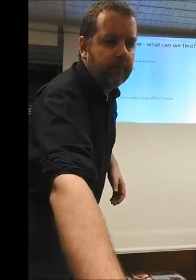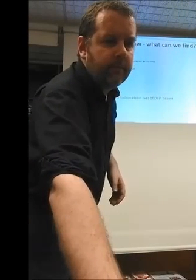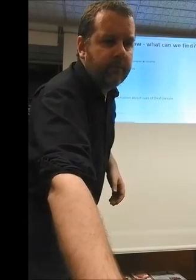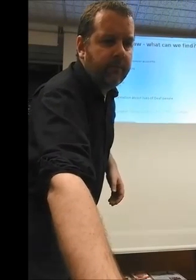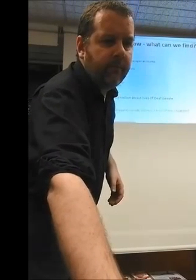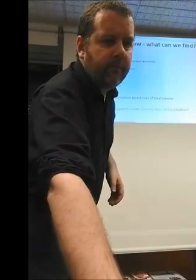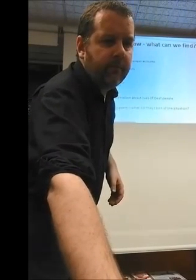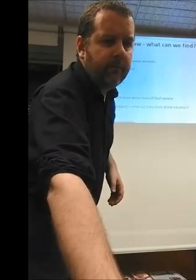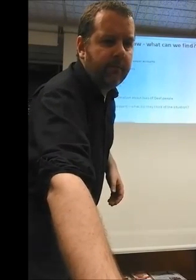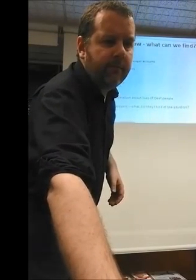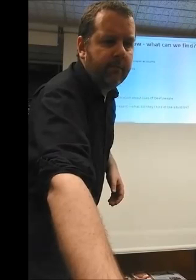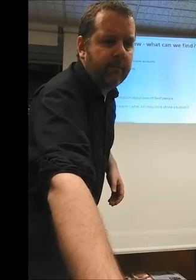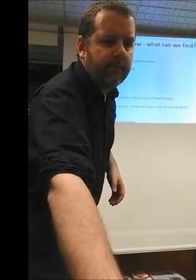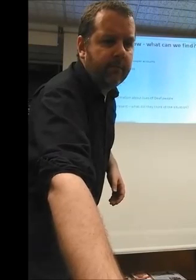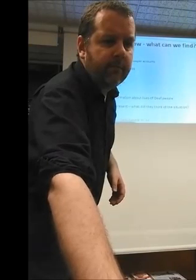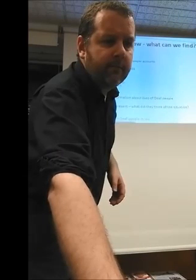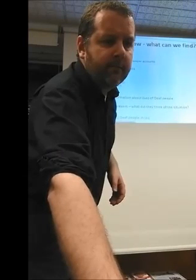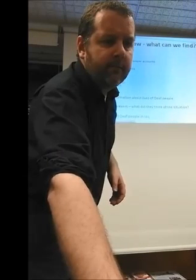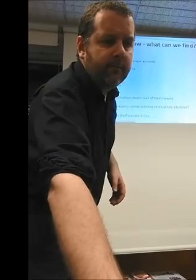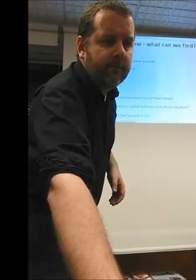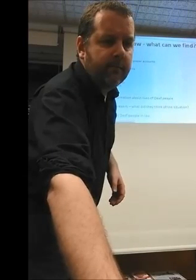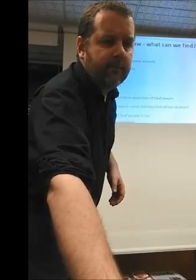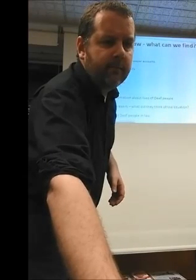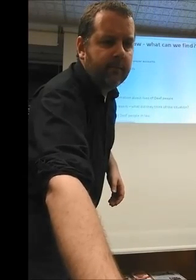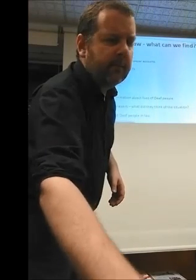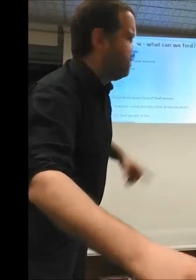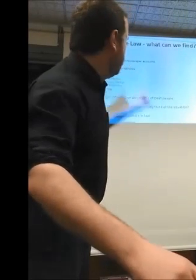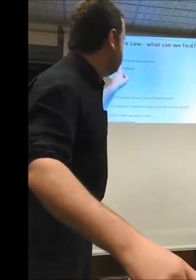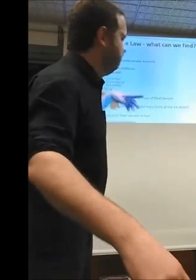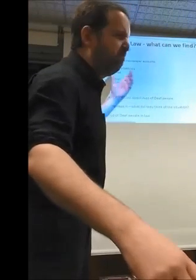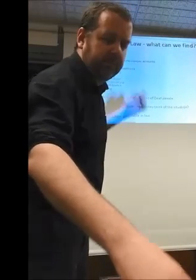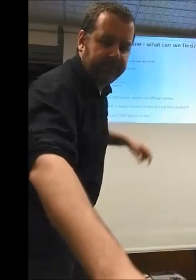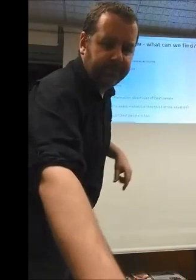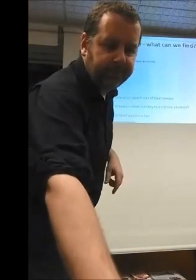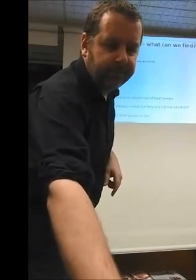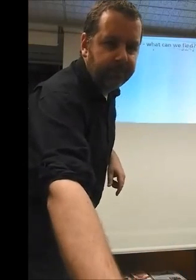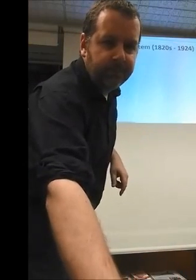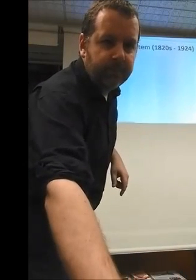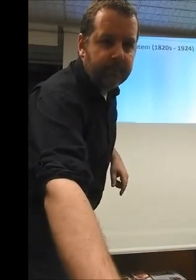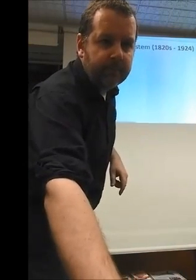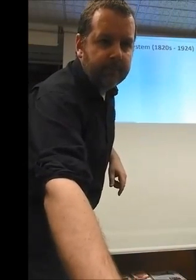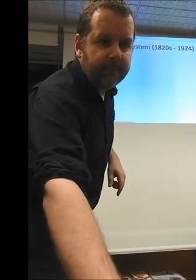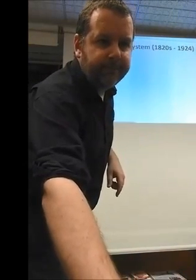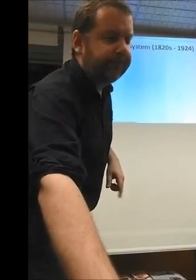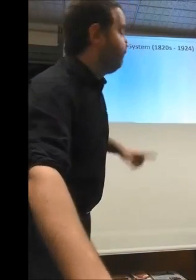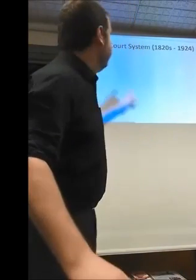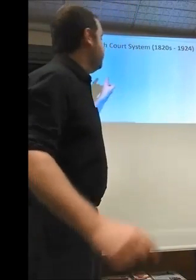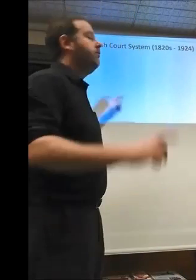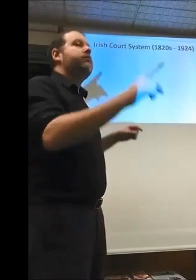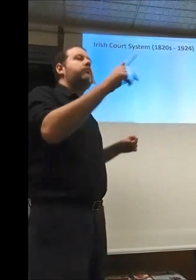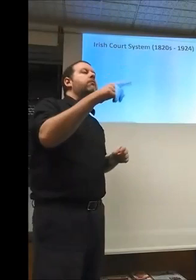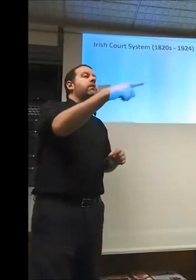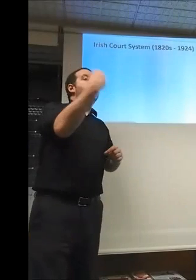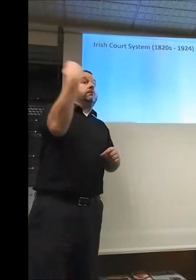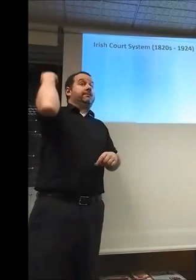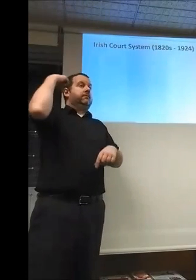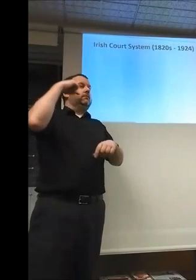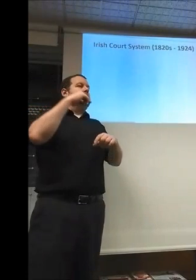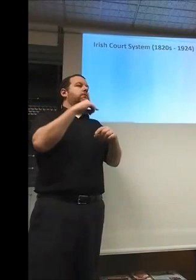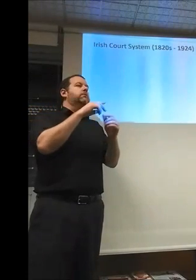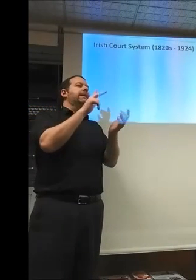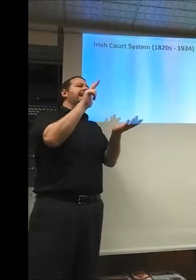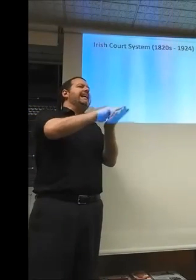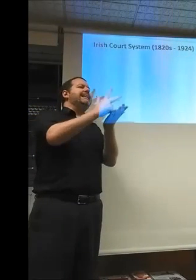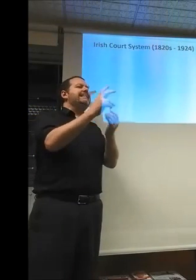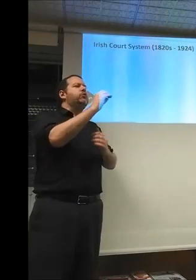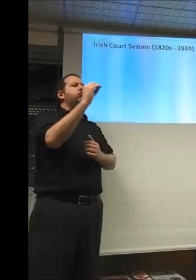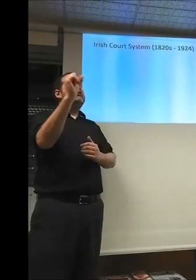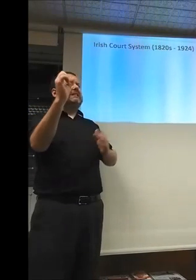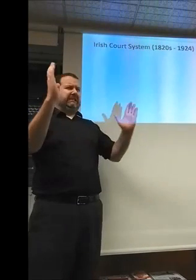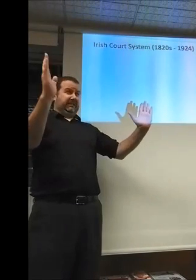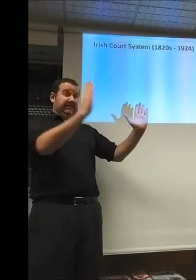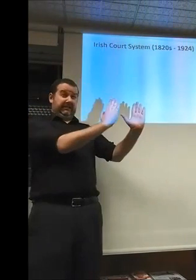So this is what I’ve mentioned already.